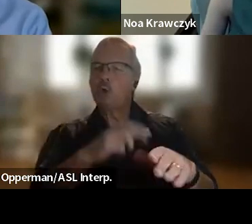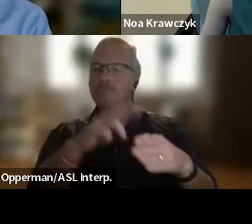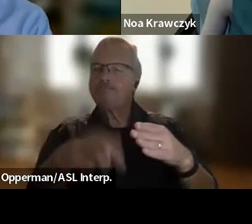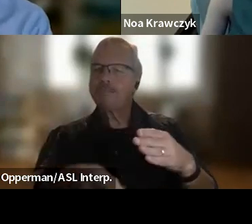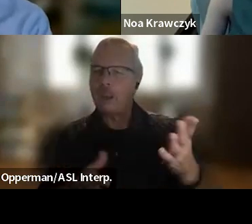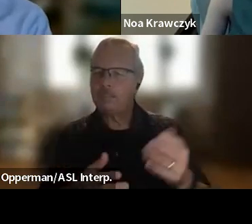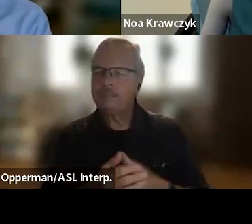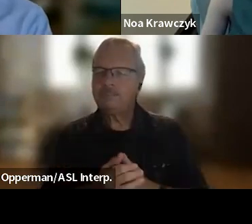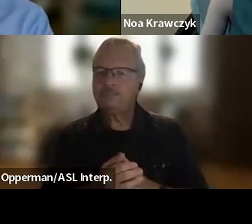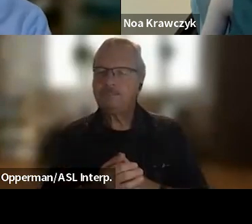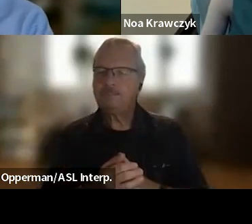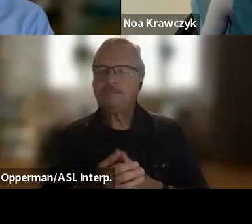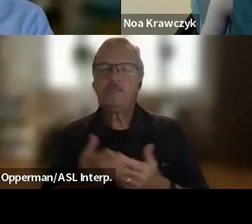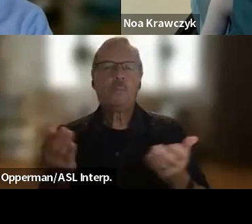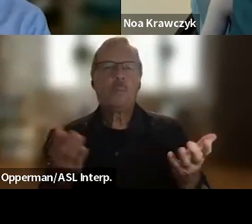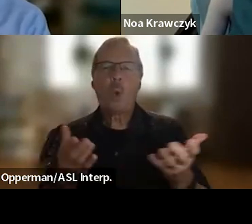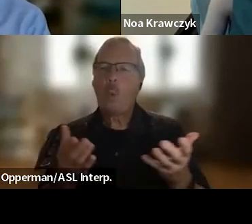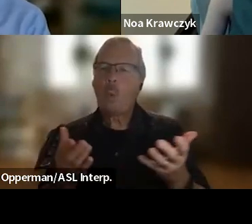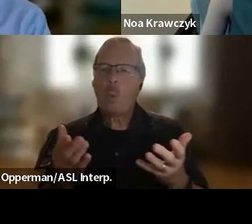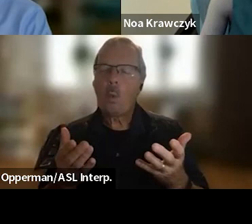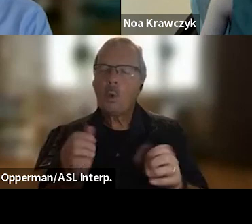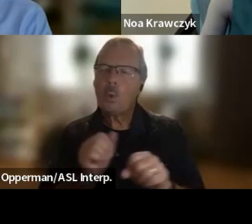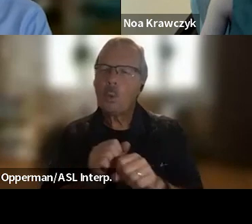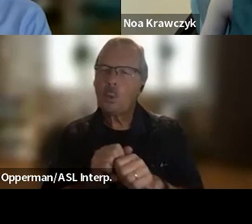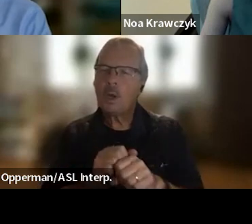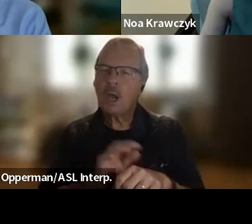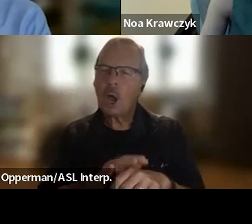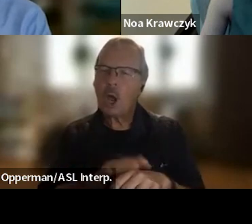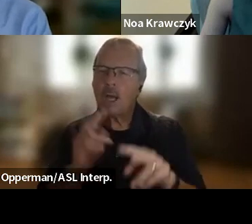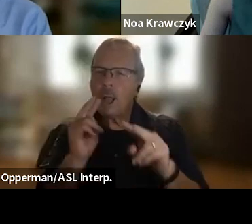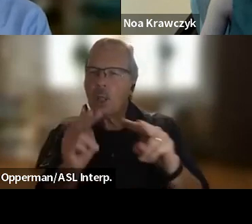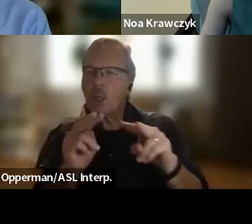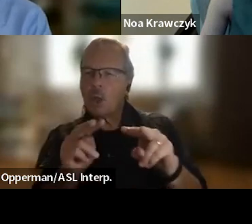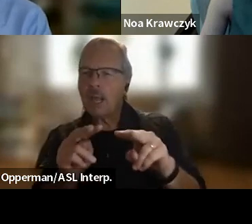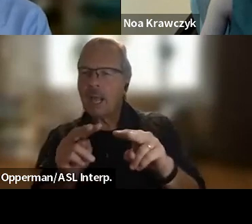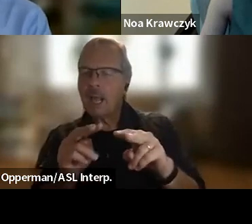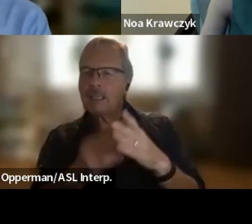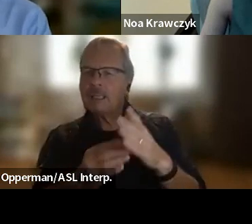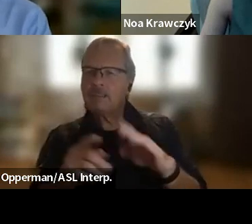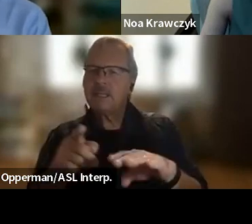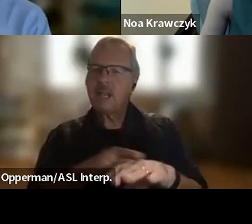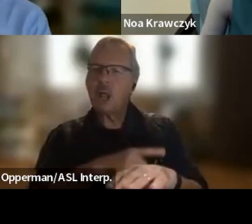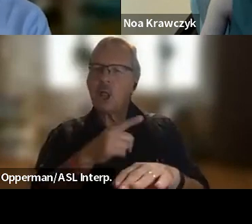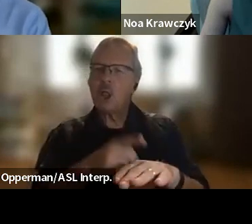What are you working on in terms of looking at what some of the long-term outcomes are